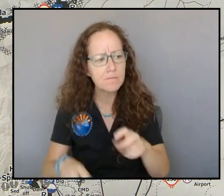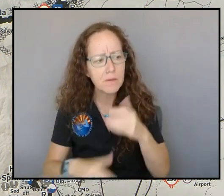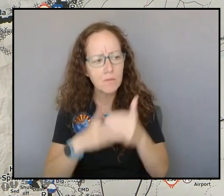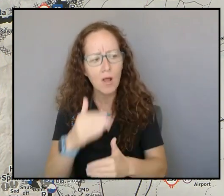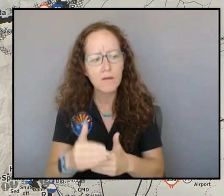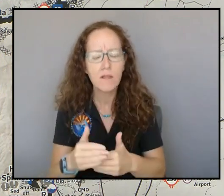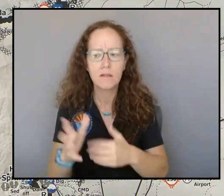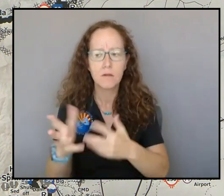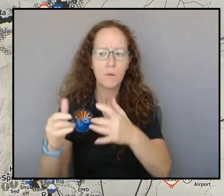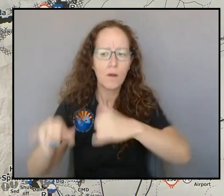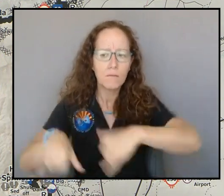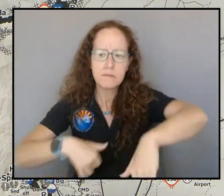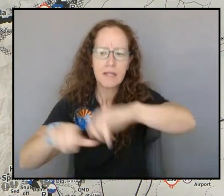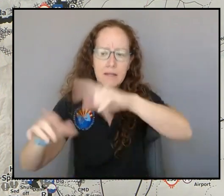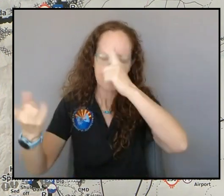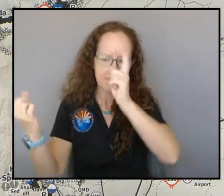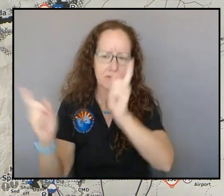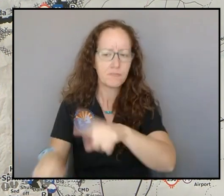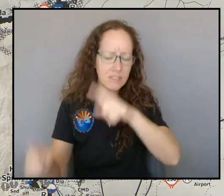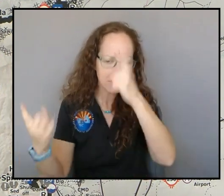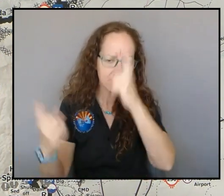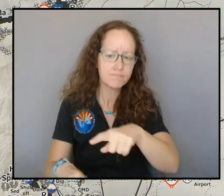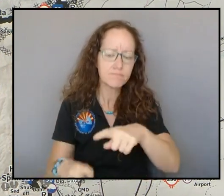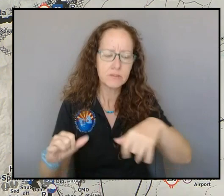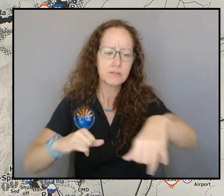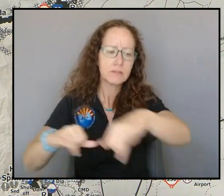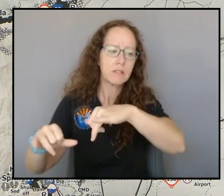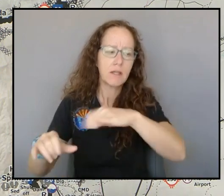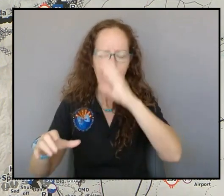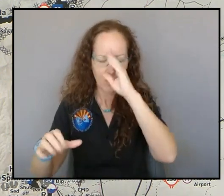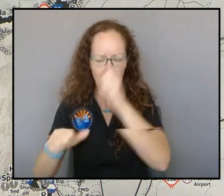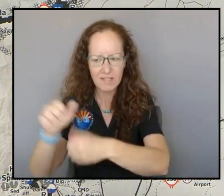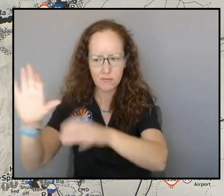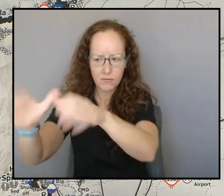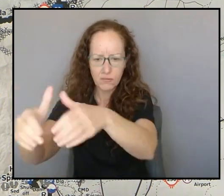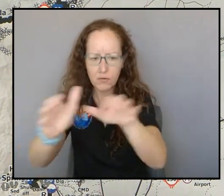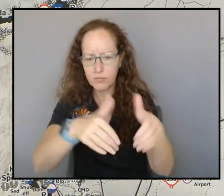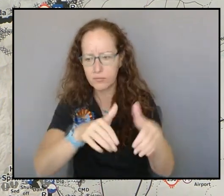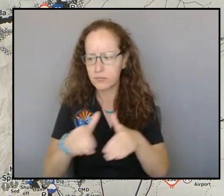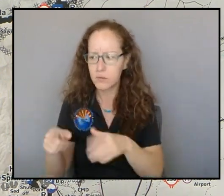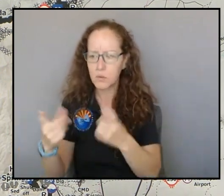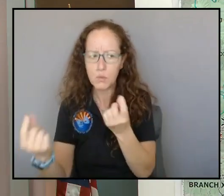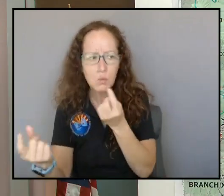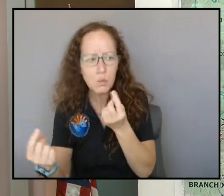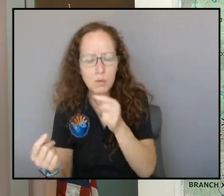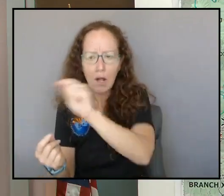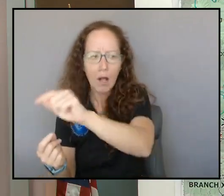this group is going to be doing and how it affects the groups you know, over-- I won't say 'over here, over there'. But so how